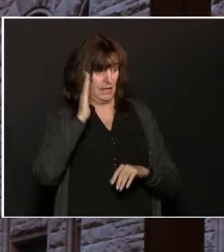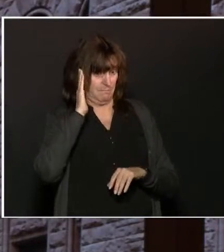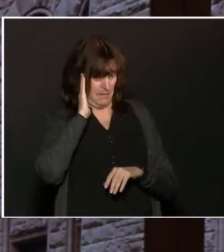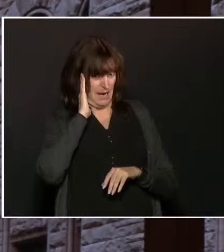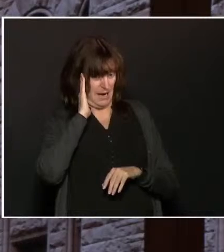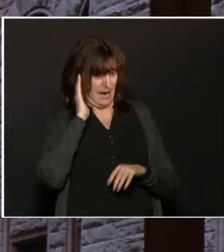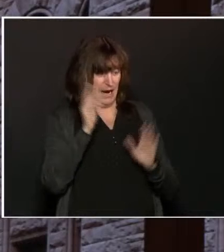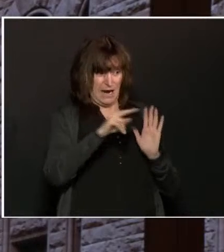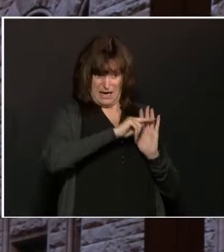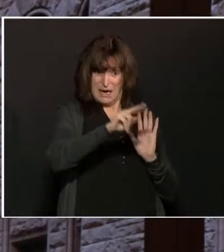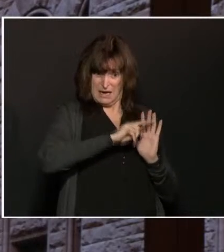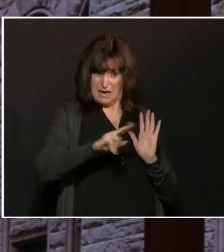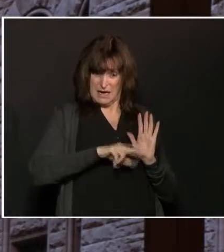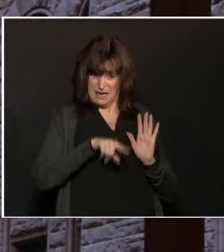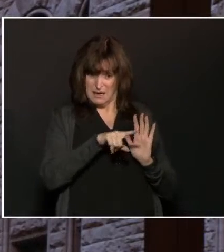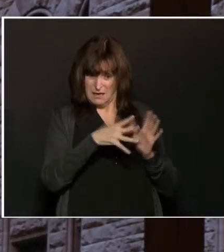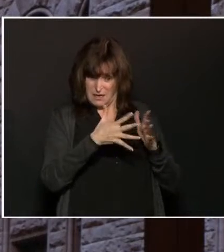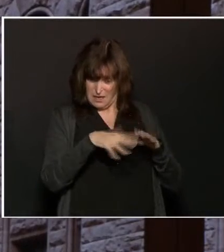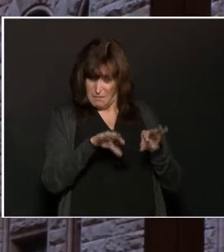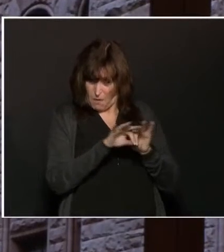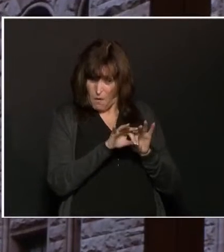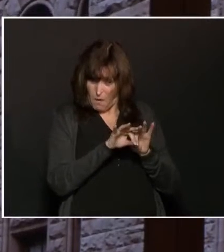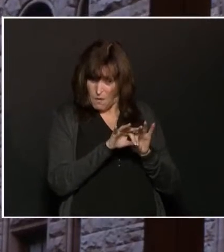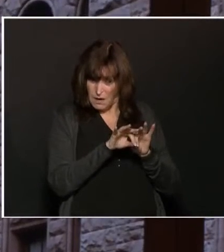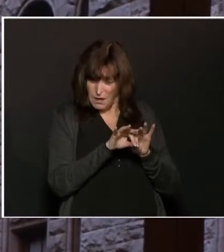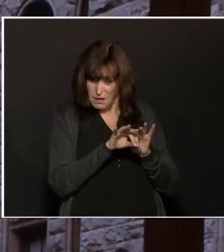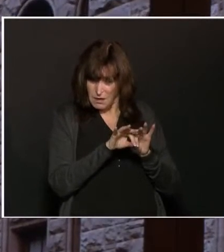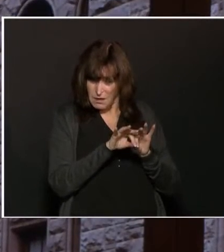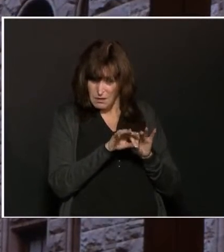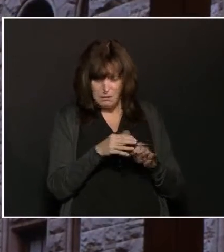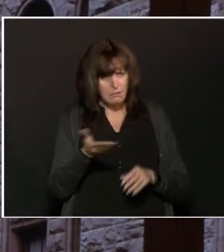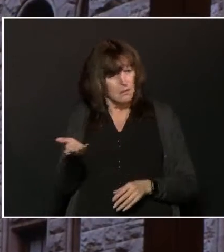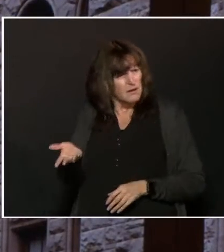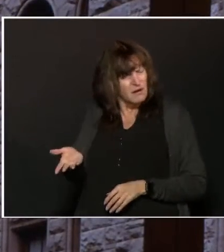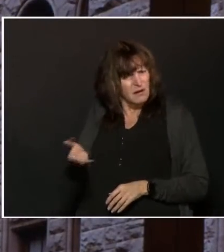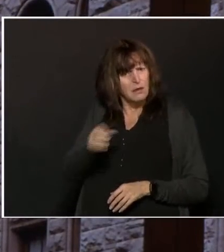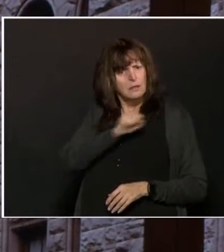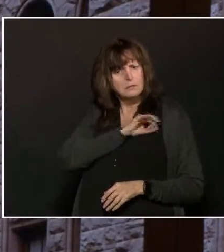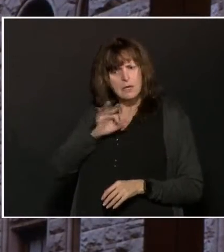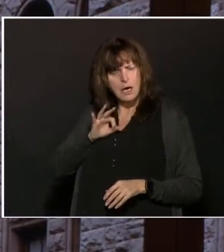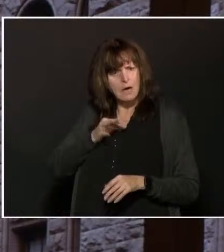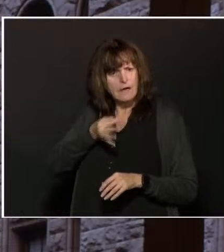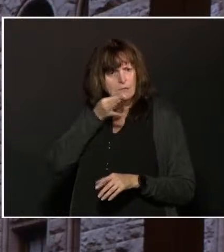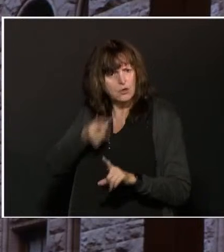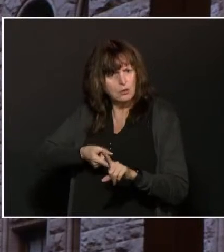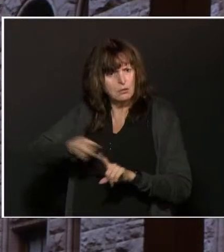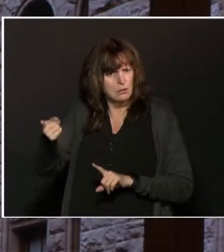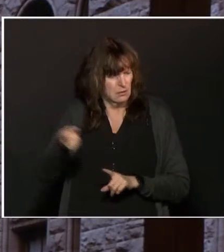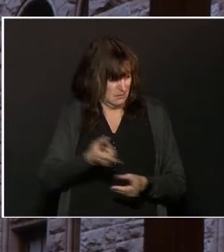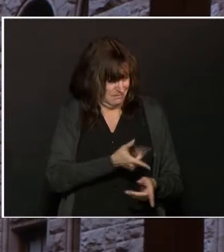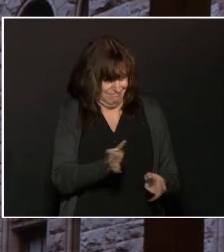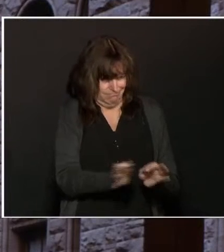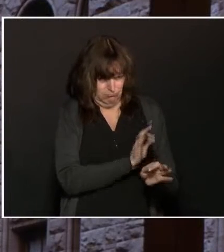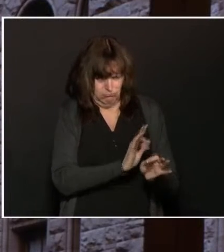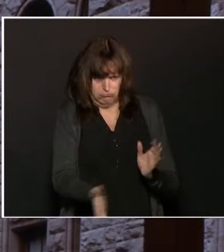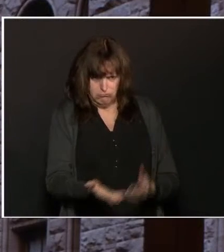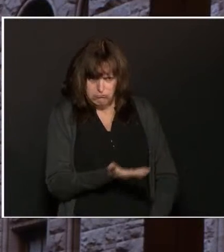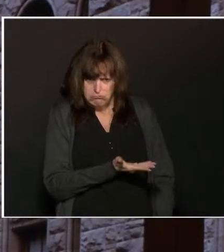IF THERE'S EVENTS WHERE THERE'S A CROWDING A CROWDING INTO SMALL ENCLOSED SPACES A CROWDING INTO SMALL ENCLOSED SPACES AND WE A CROWDING INTO SMALL ENCLOSED SPACES AND WE SEE